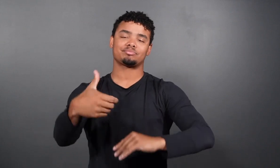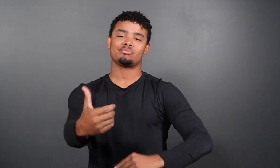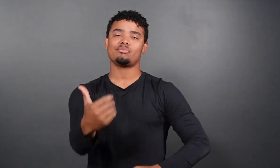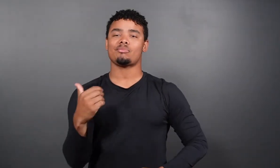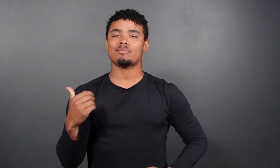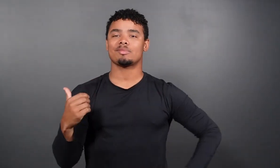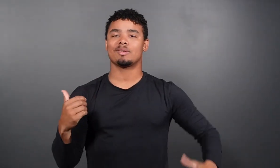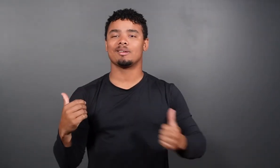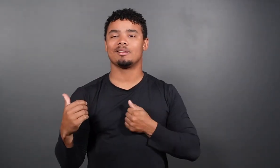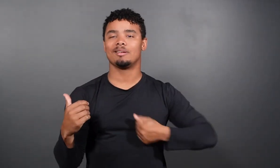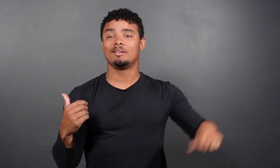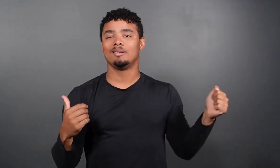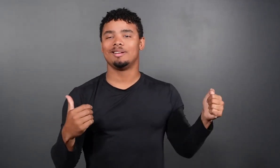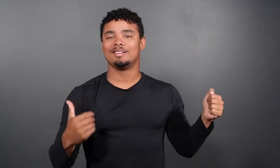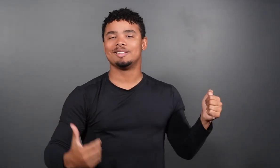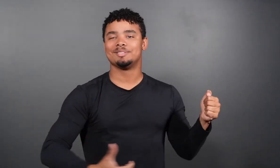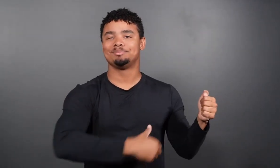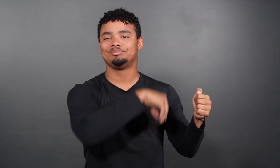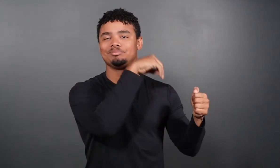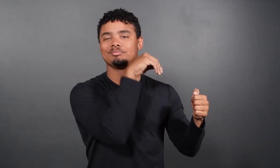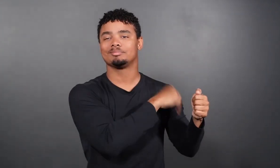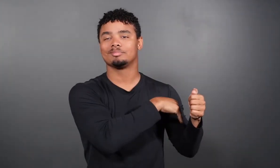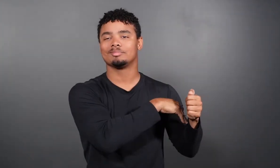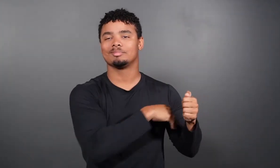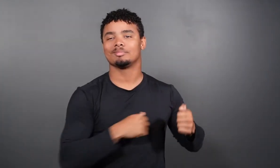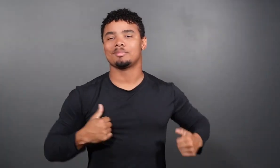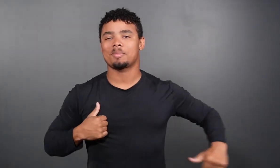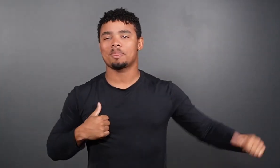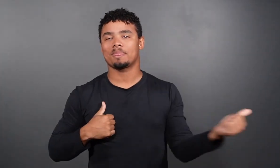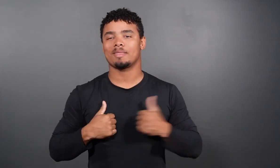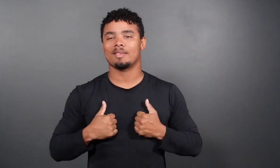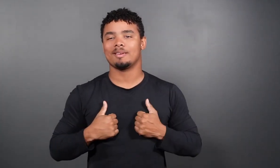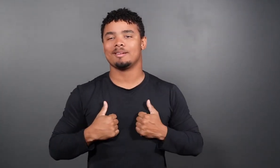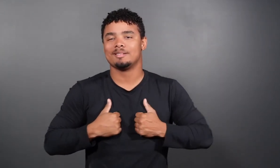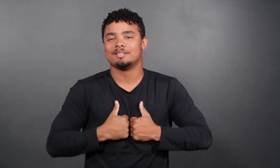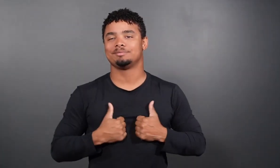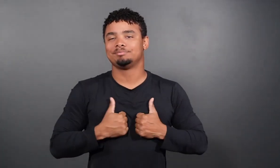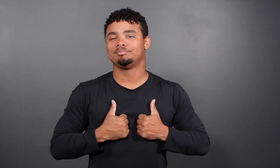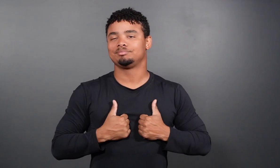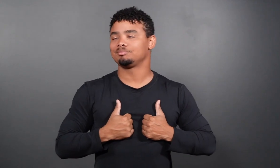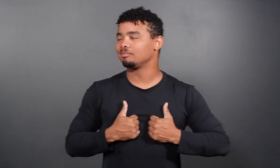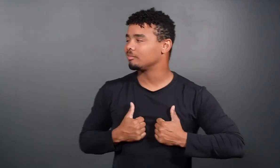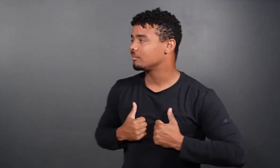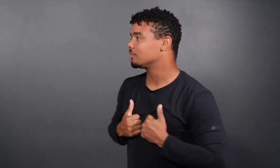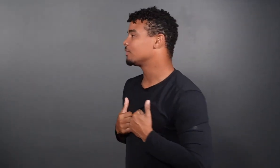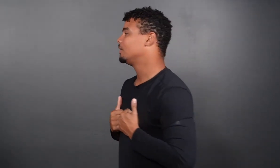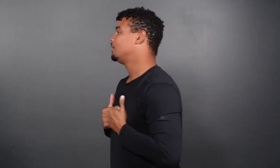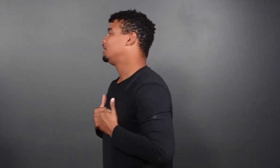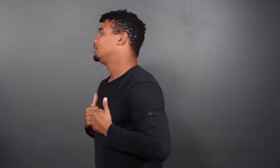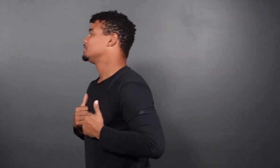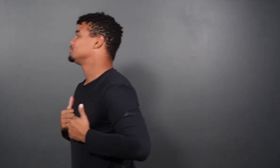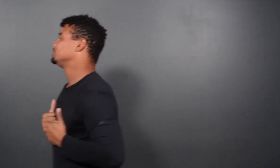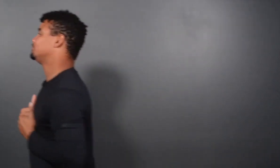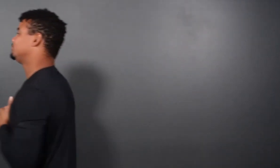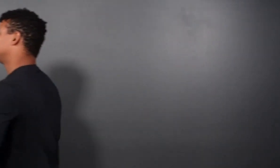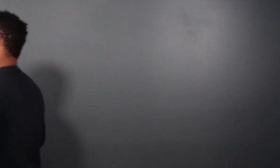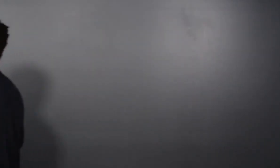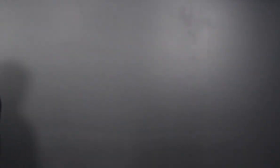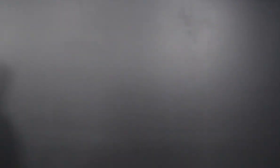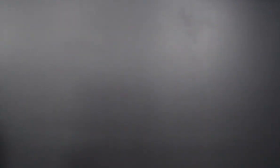he takes it places it back within his coat and leaves